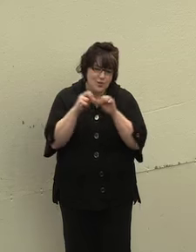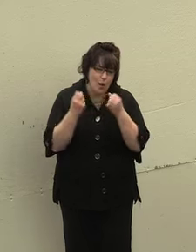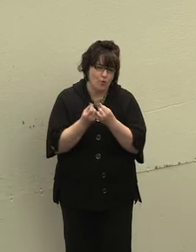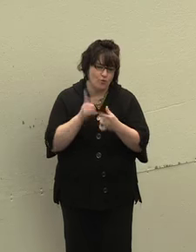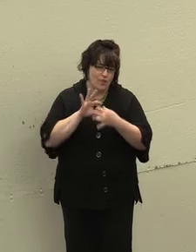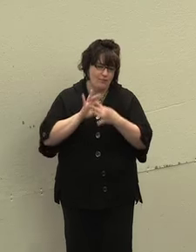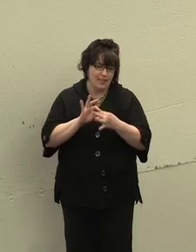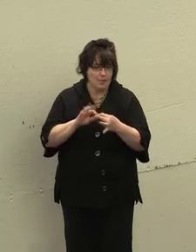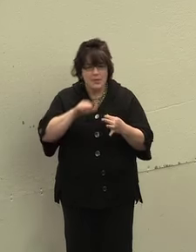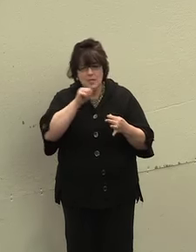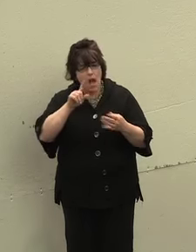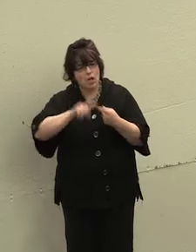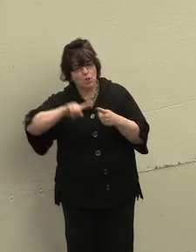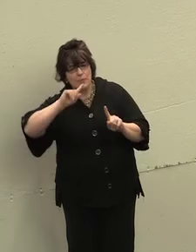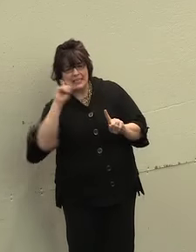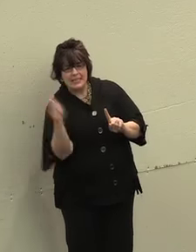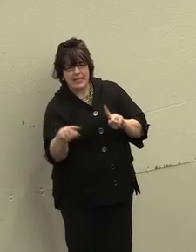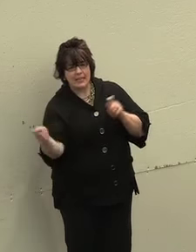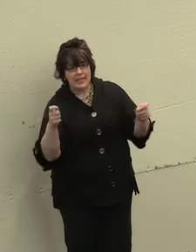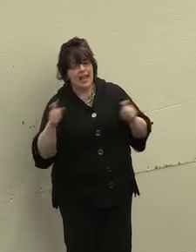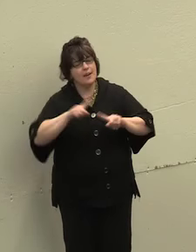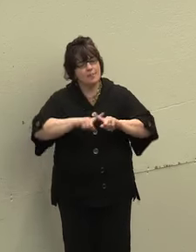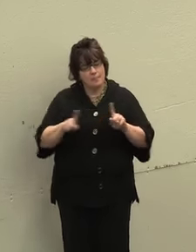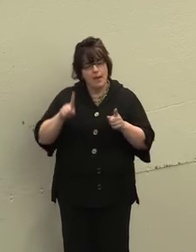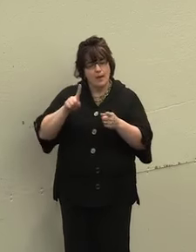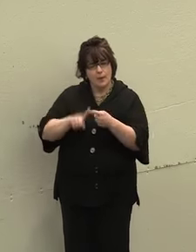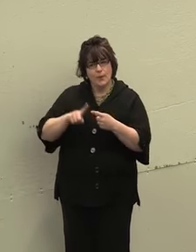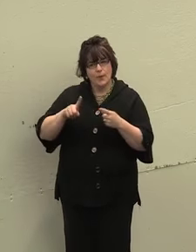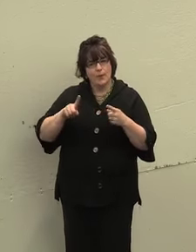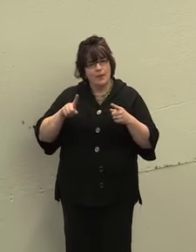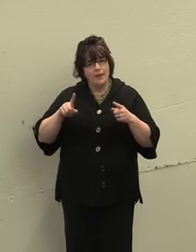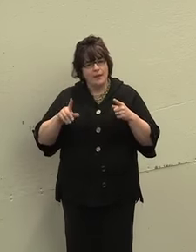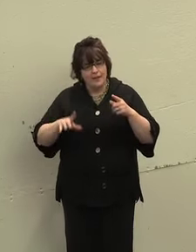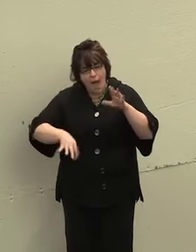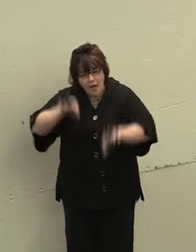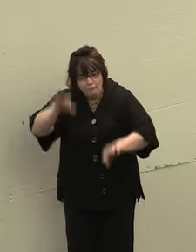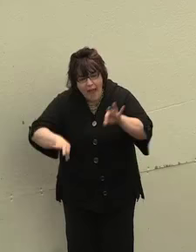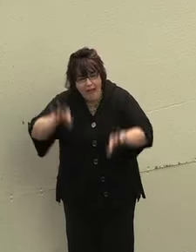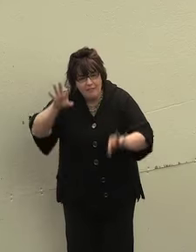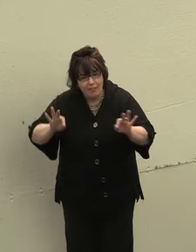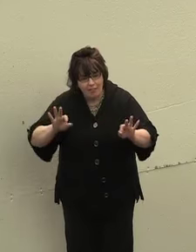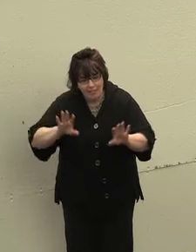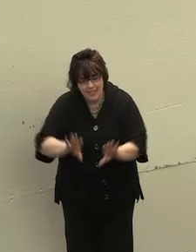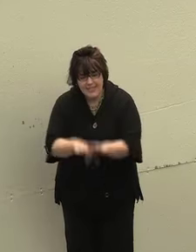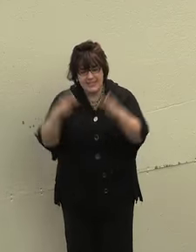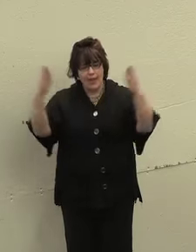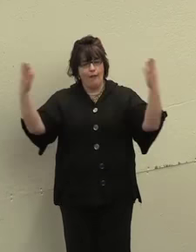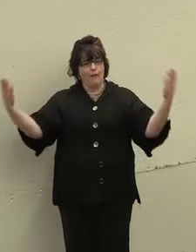but to really hope to unravel or discover new kinds of social relations.